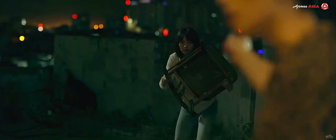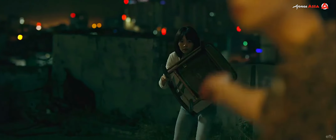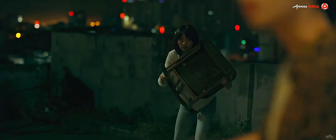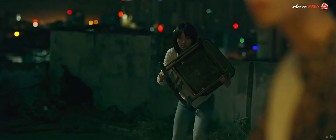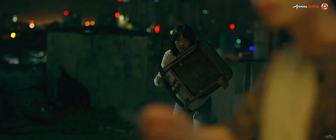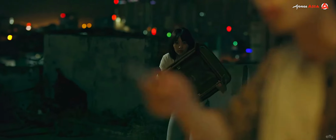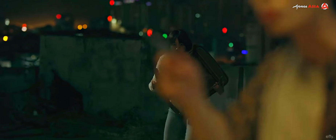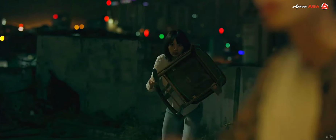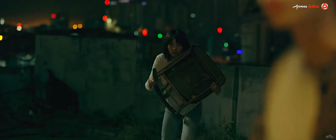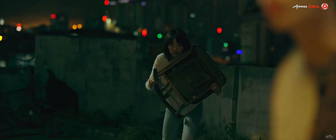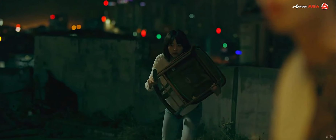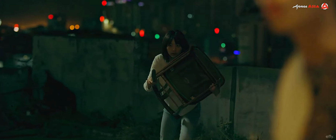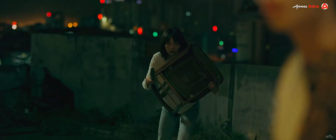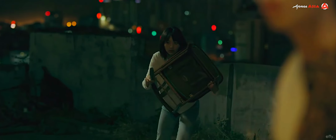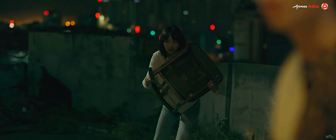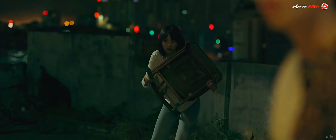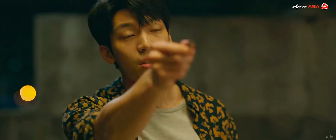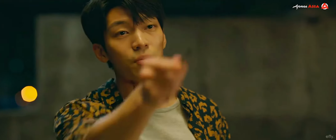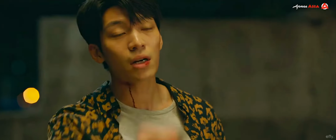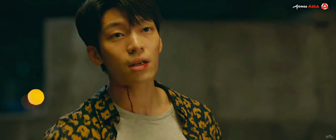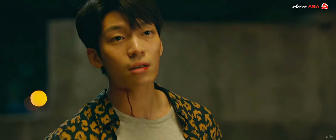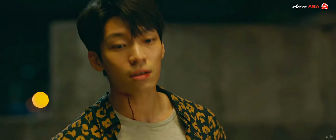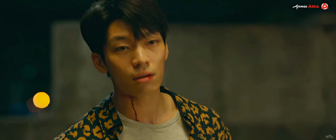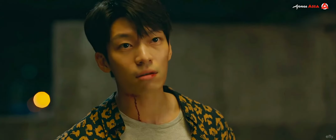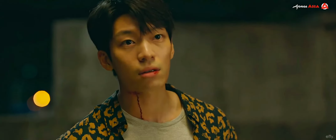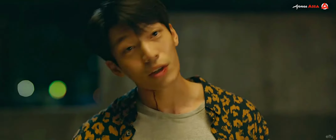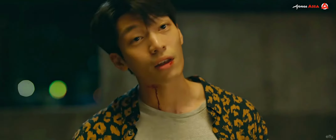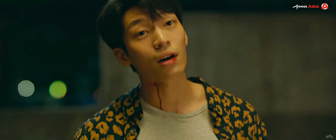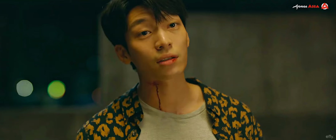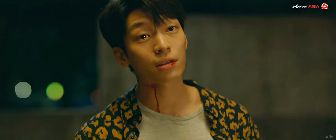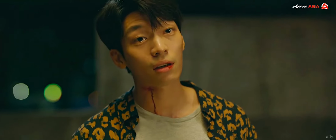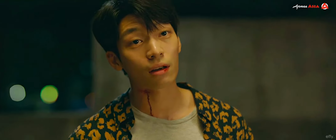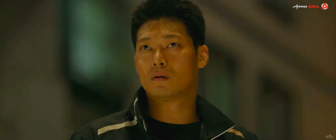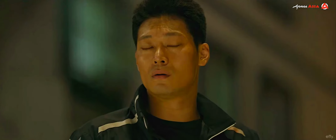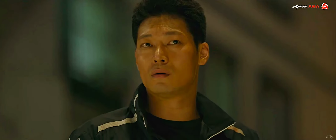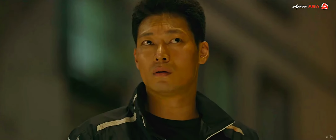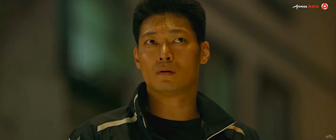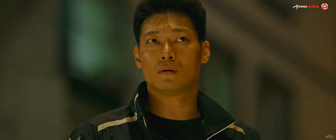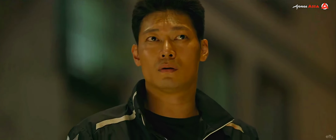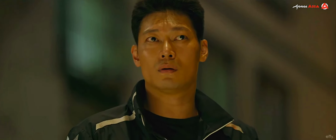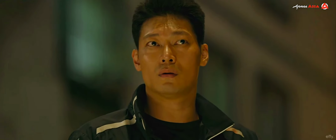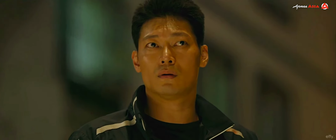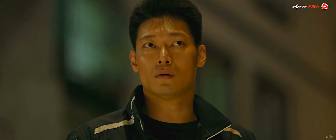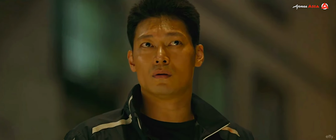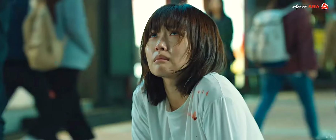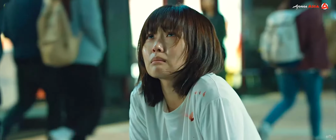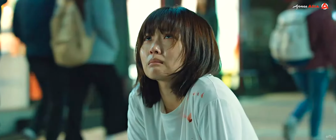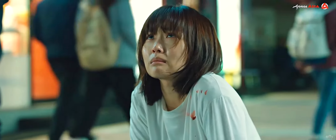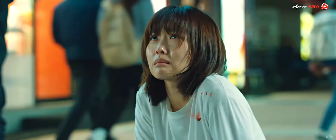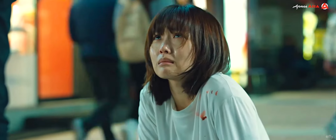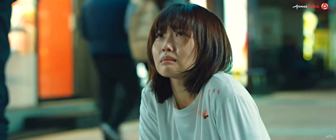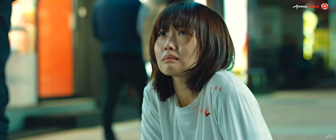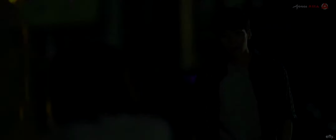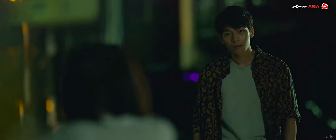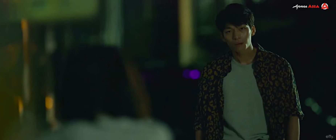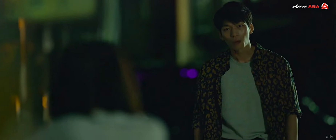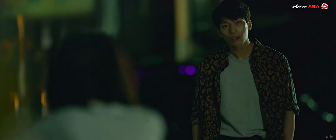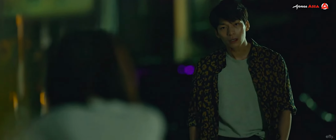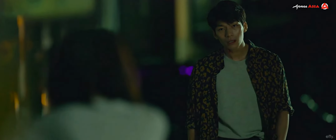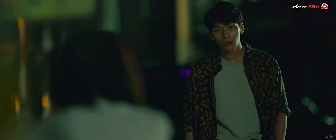You didn't want to save this girl, you wanted to save only your sister. You're fucking bastard! I'll take her and then you can take your sister. What are you doing?